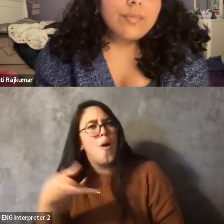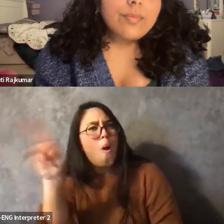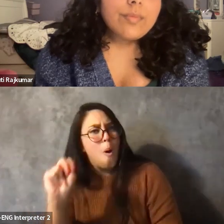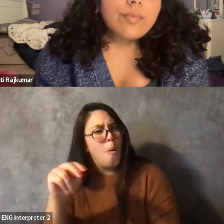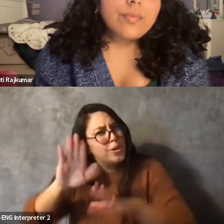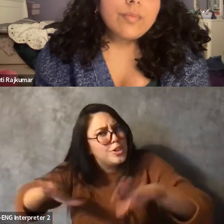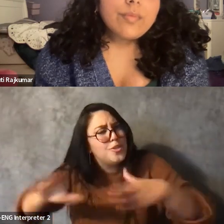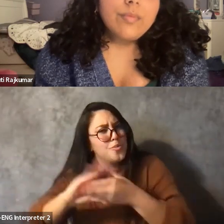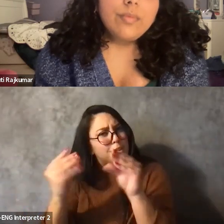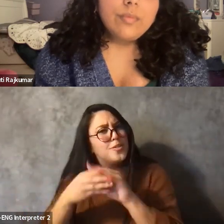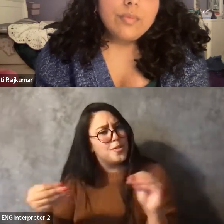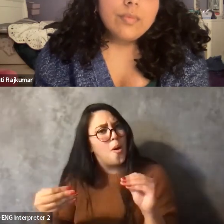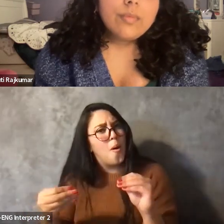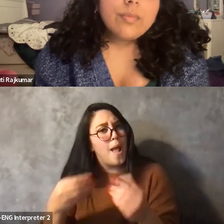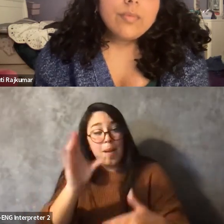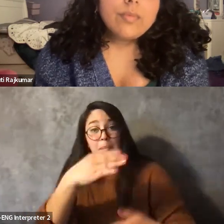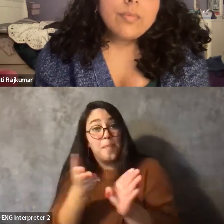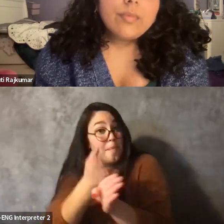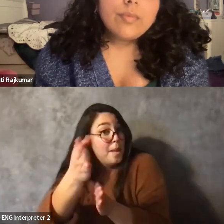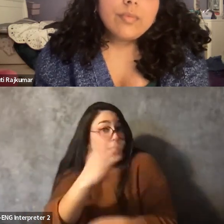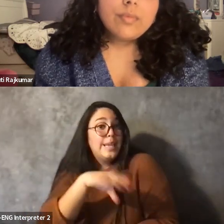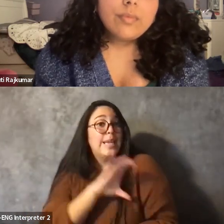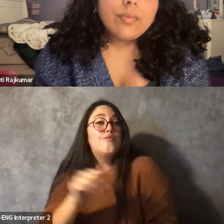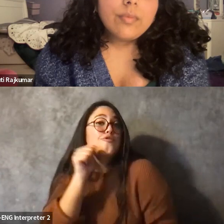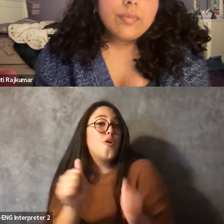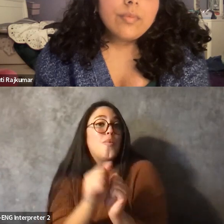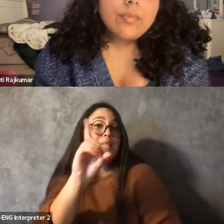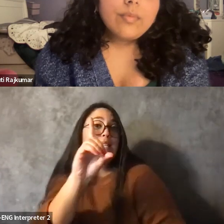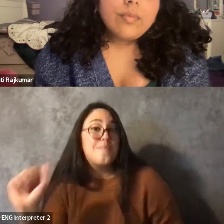And so we started a Kickstarter campaign that, again,